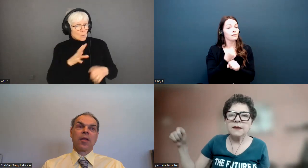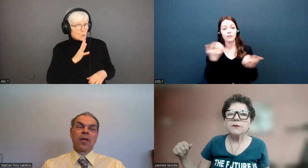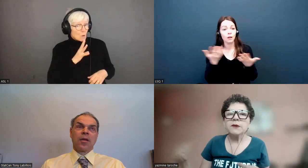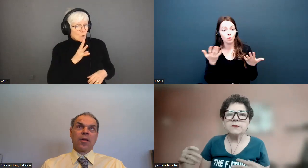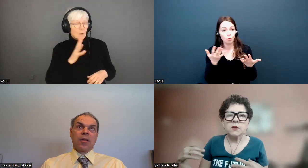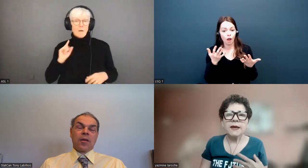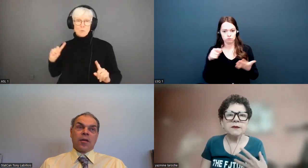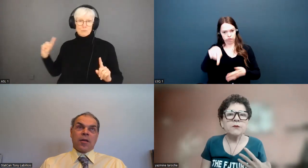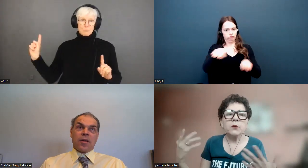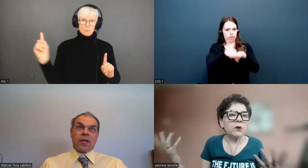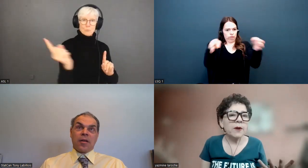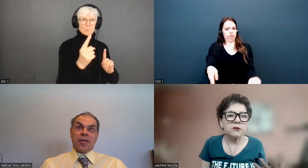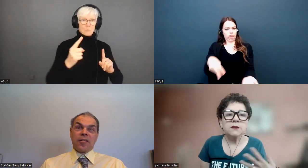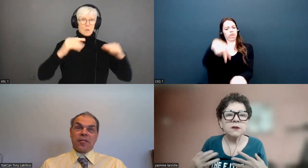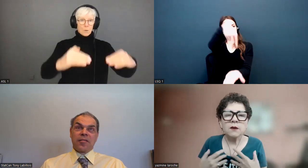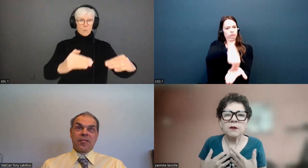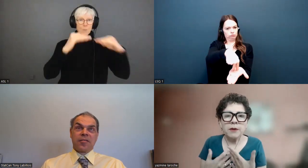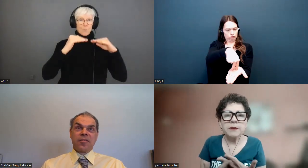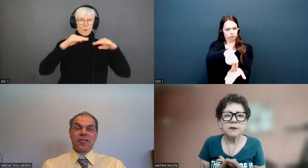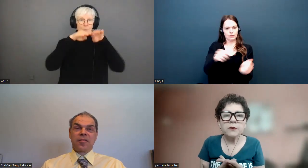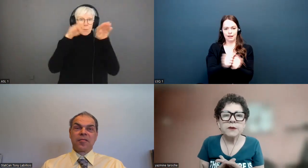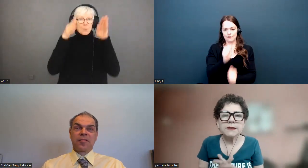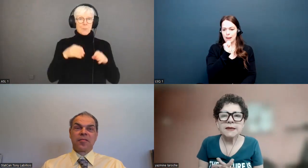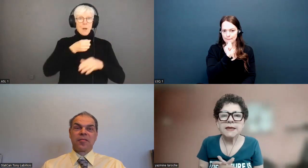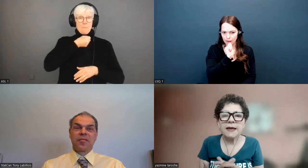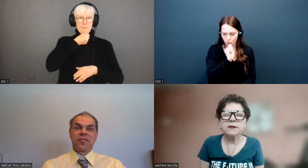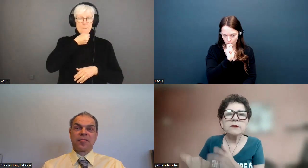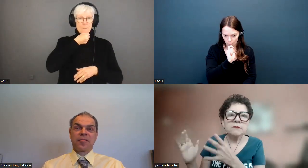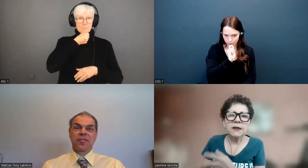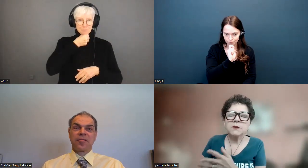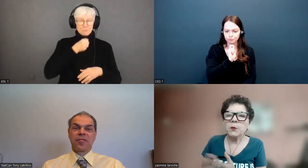it so that if there were questions that the public servants had to answer that's what